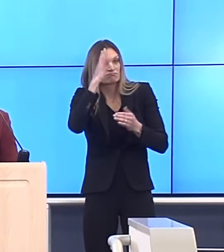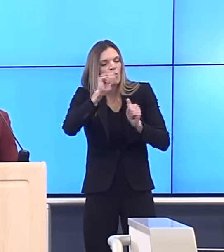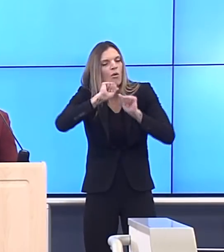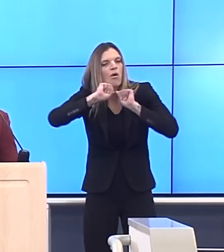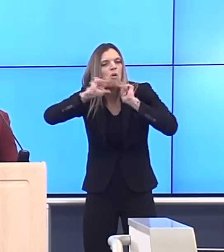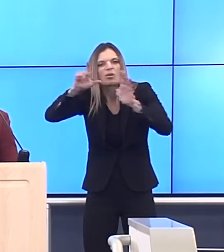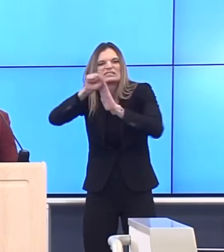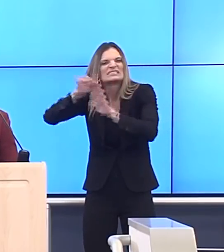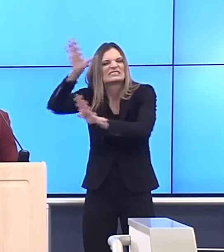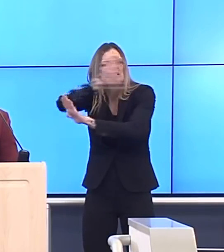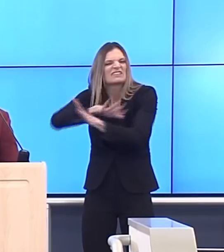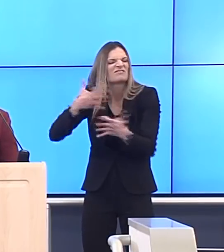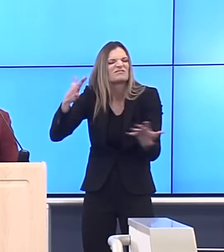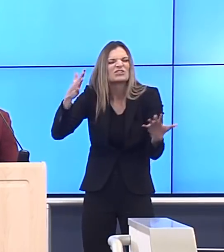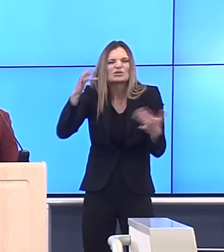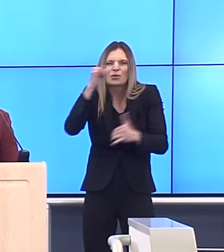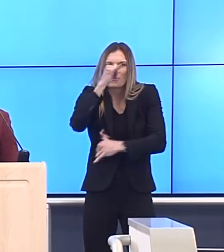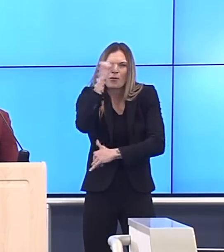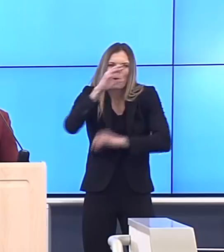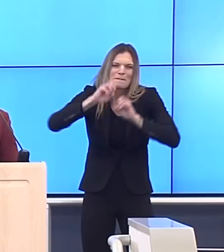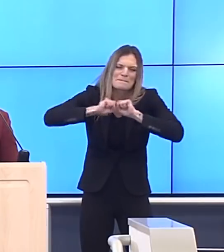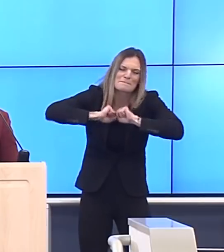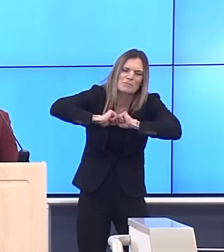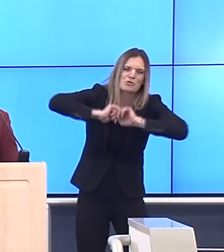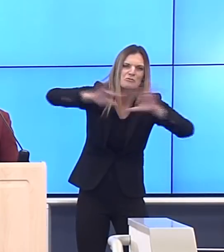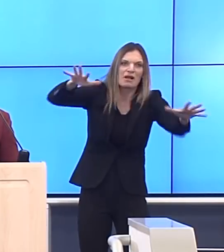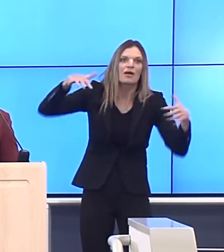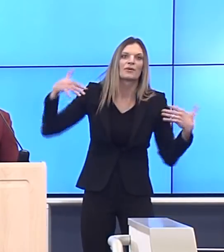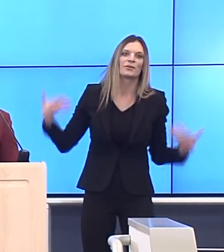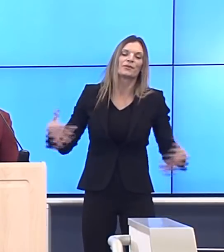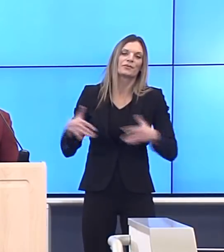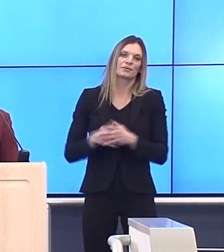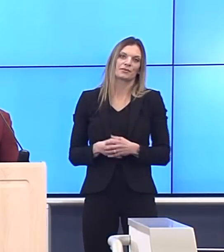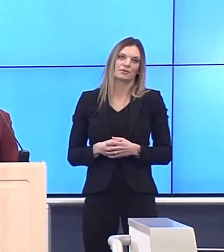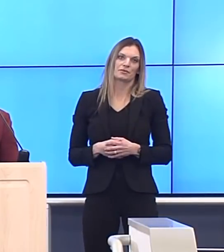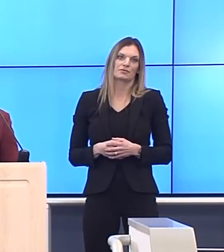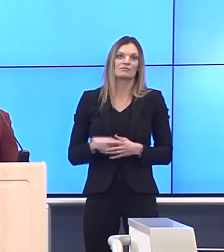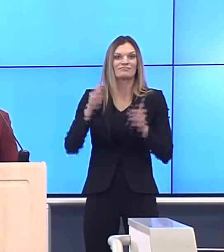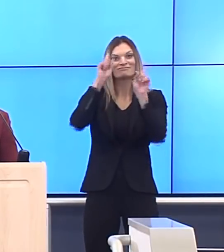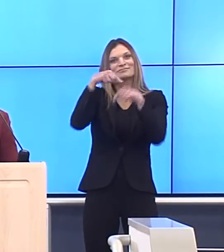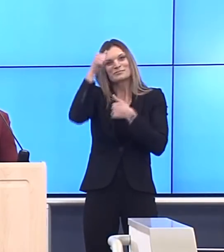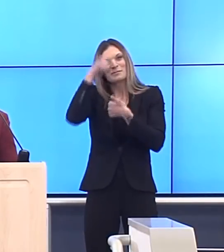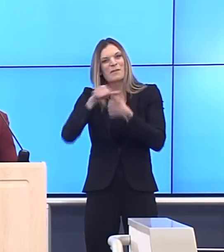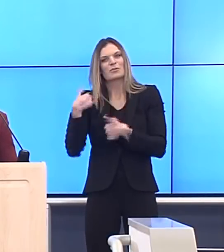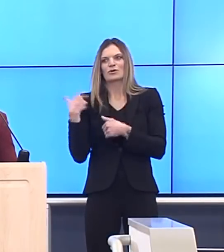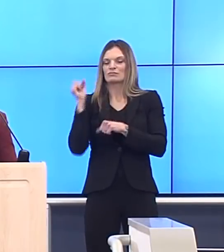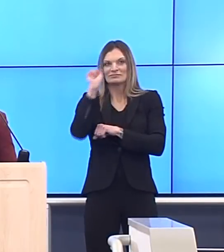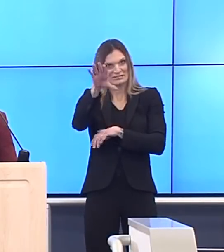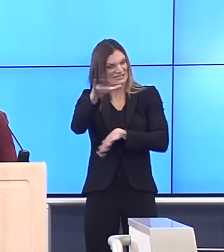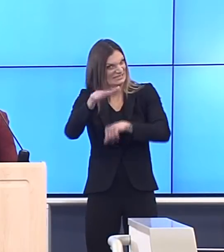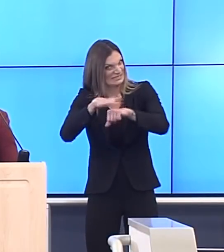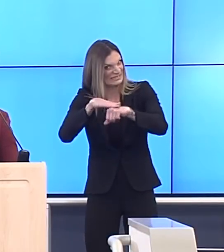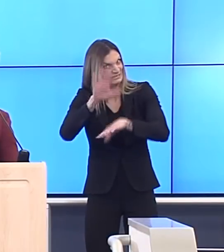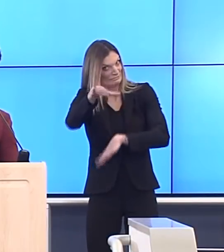CLEAR, THE ENTIRE STATE IS SEEING AN ALARMING INCREASE IN CASES WHO ARE 19 IS SPREADING